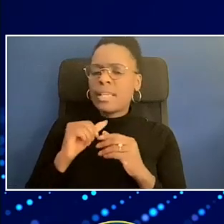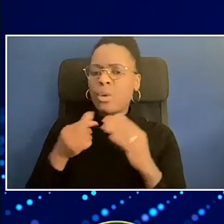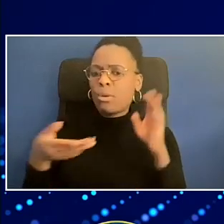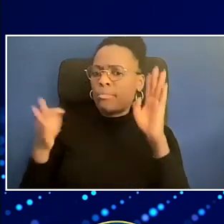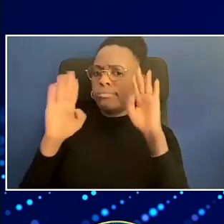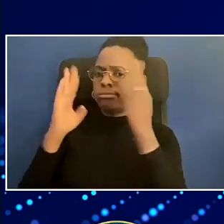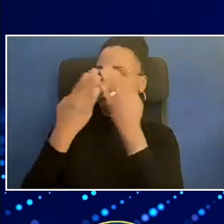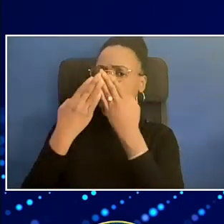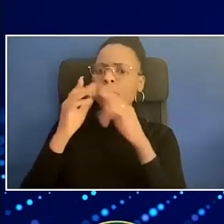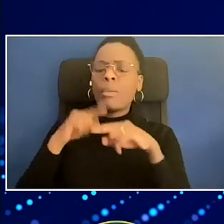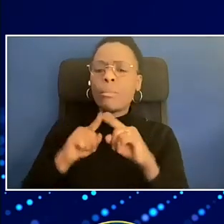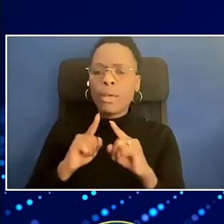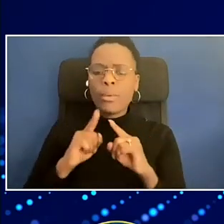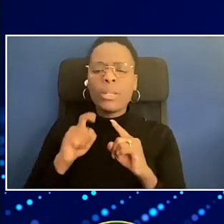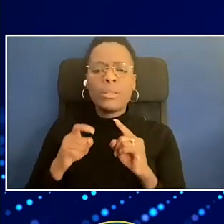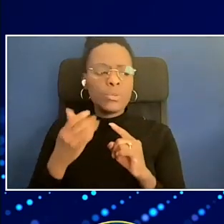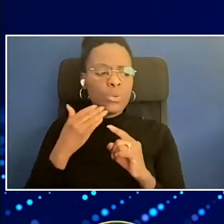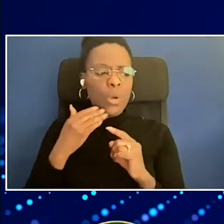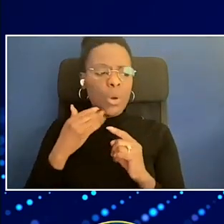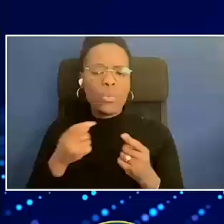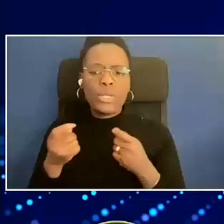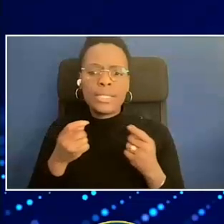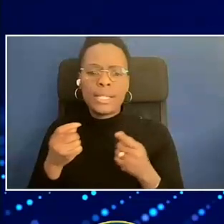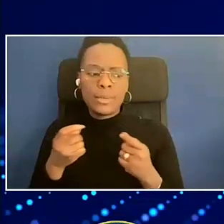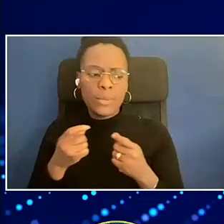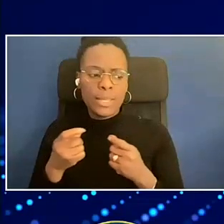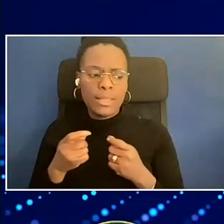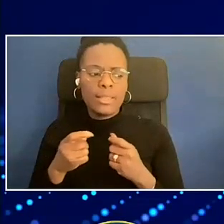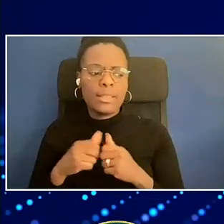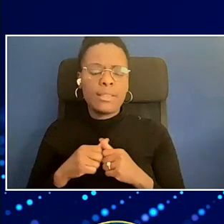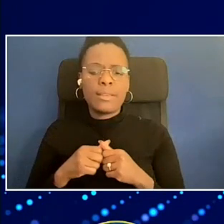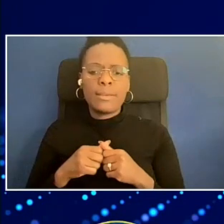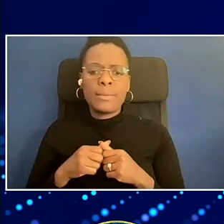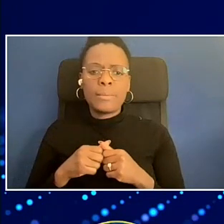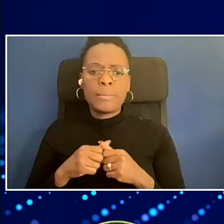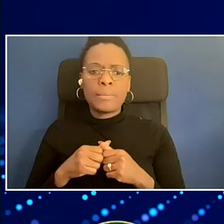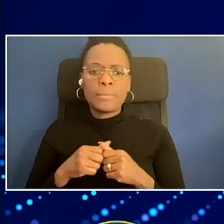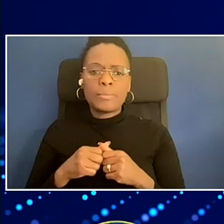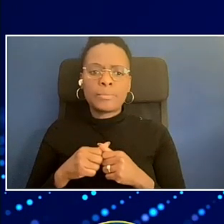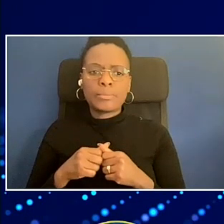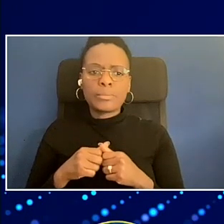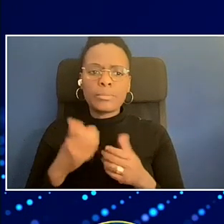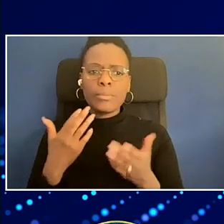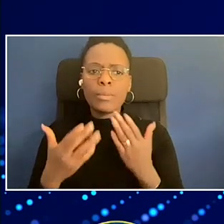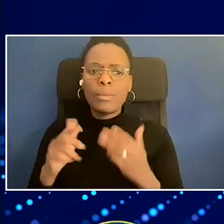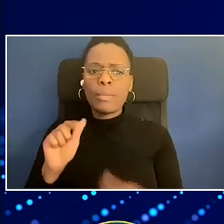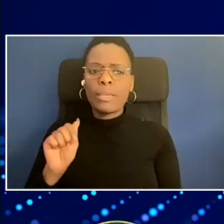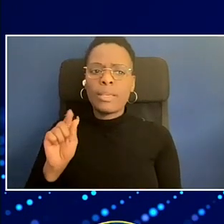dealing with out there. I don't know, Alyssa, maybe your constituency can tell